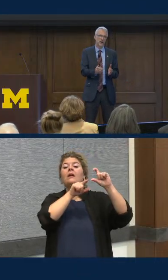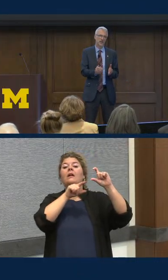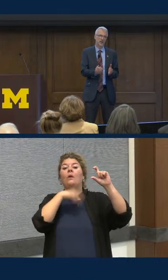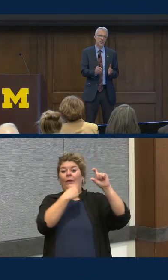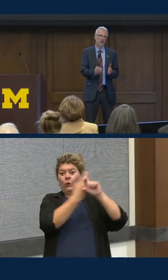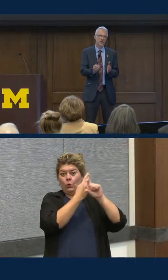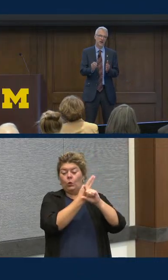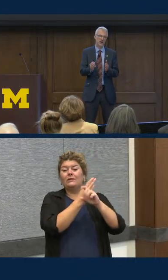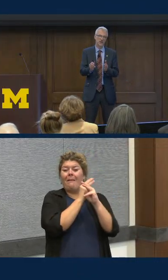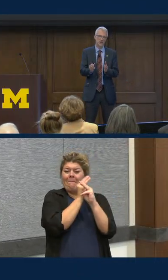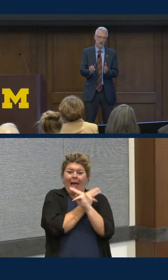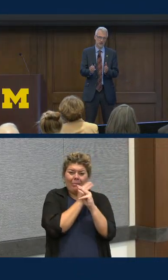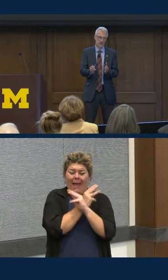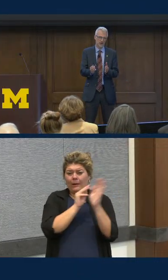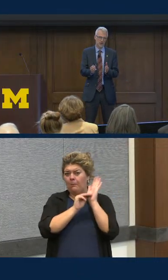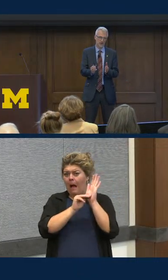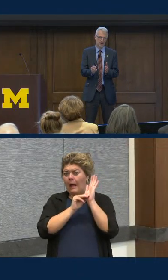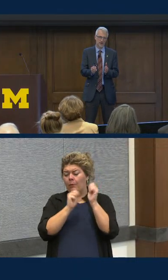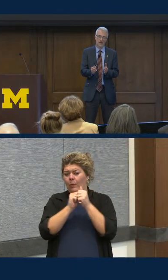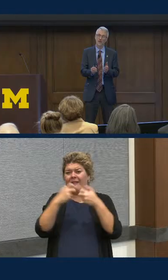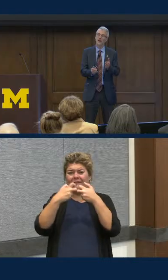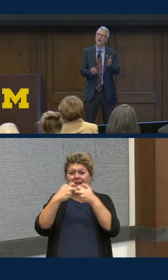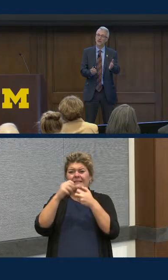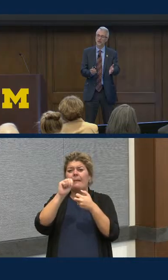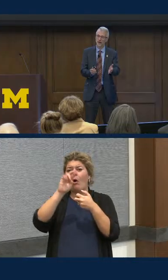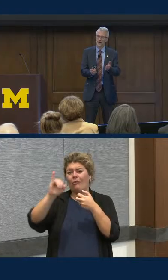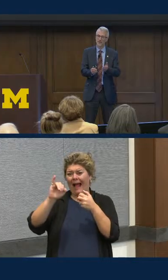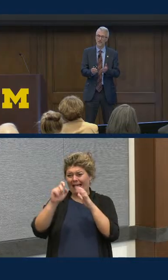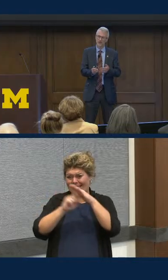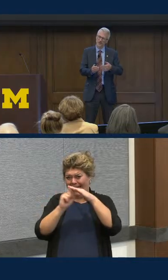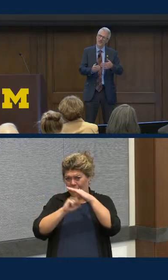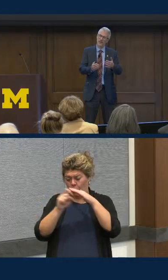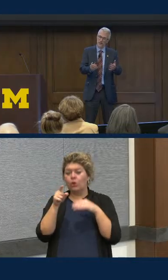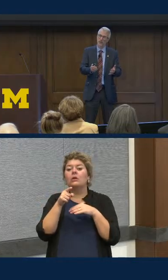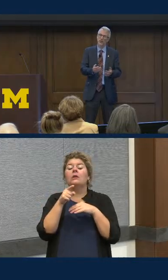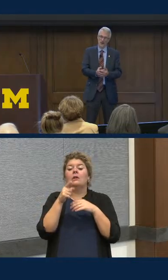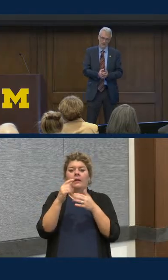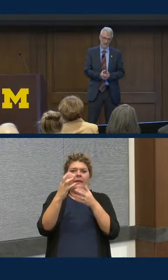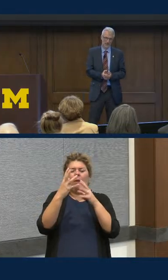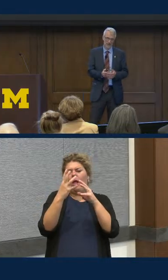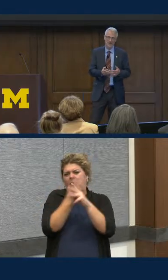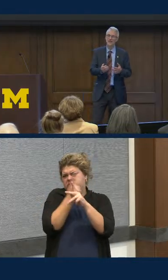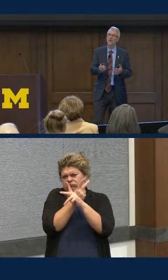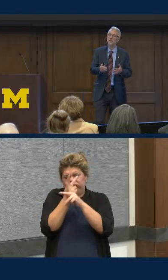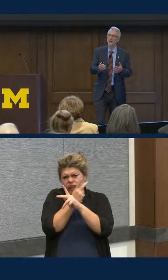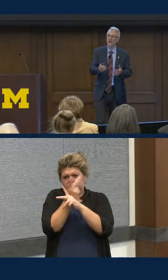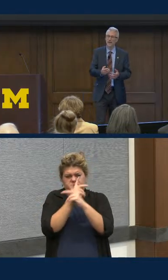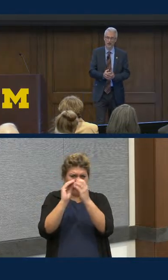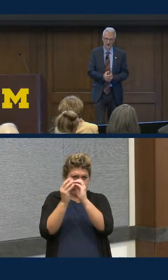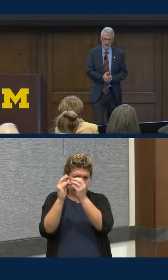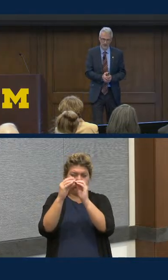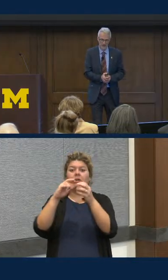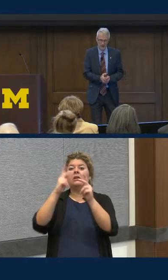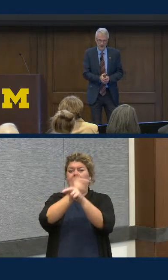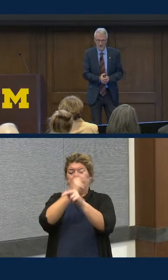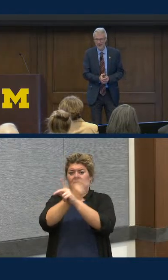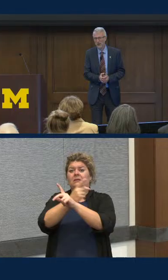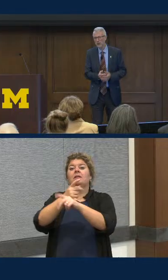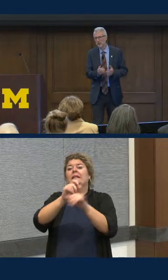through a math model of the MRI scanner to compute simulated